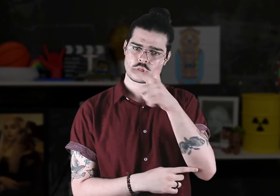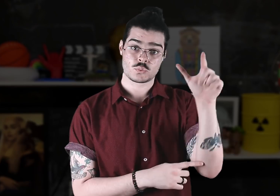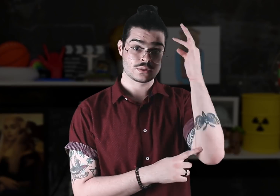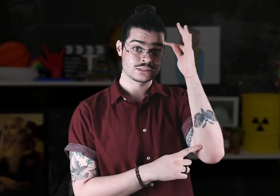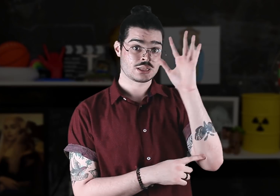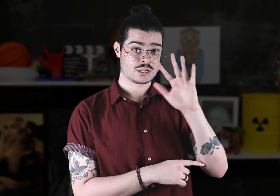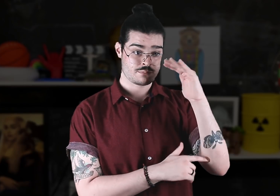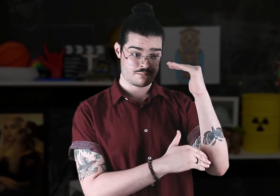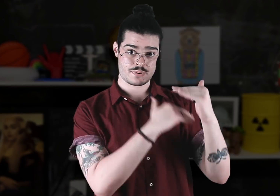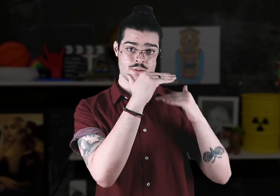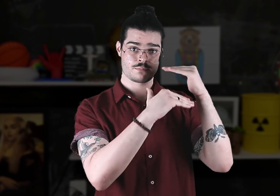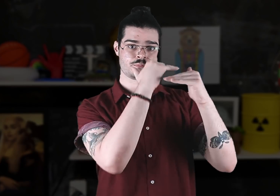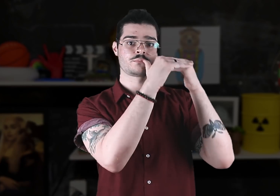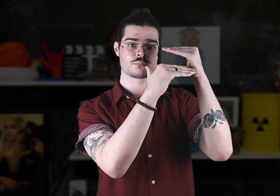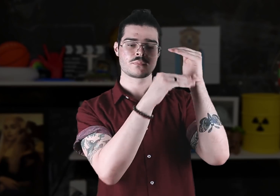Another theory of evolution, cited by ...